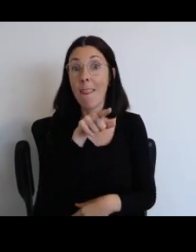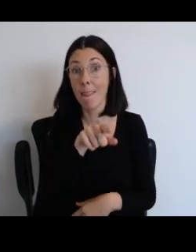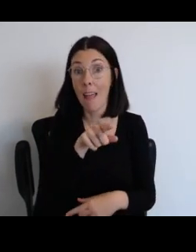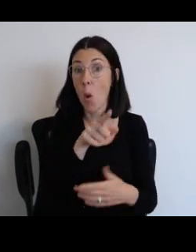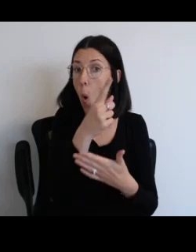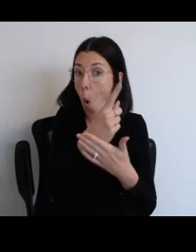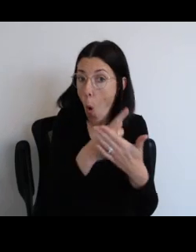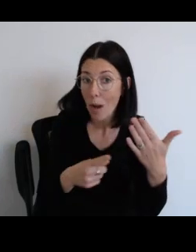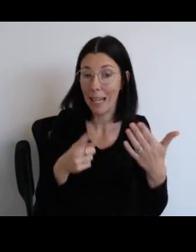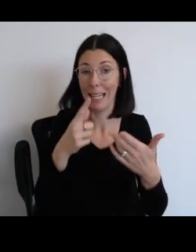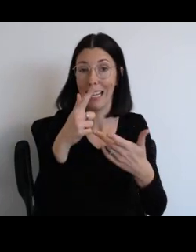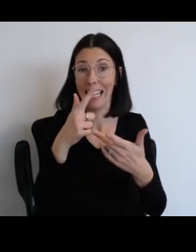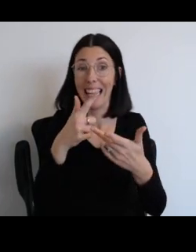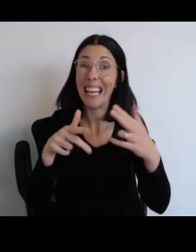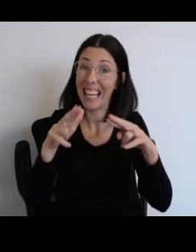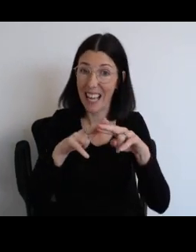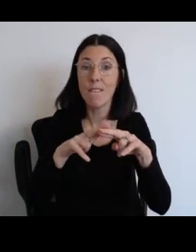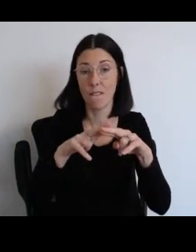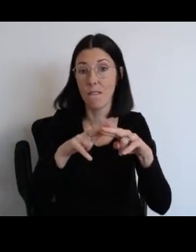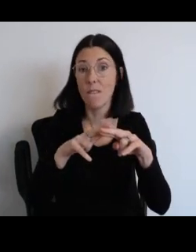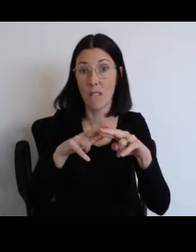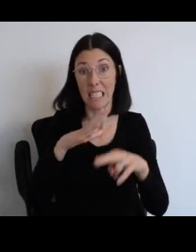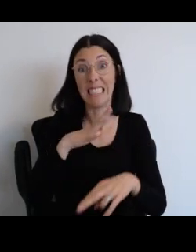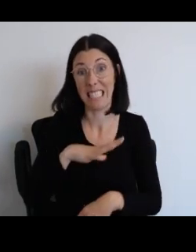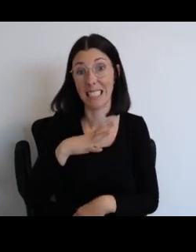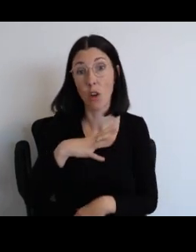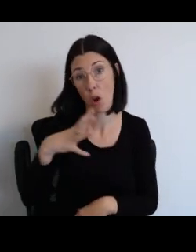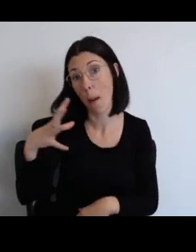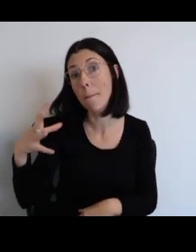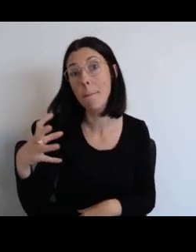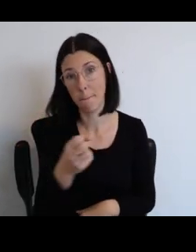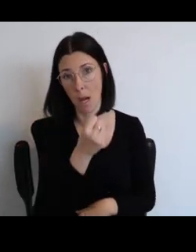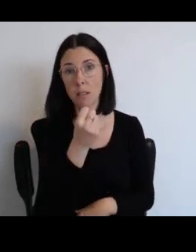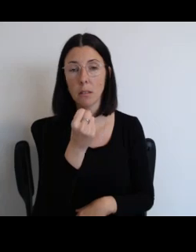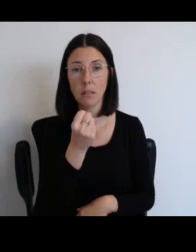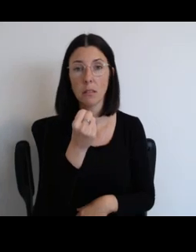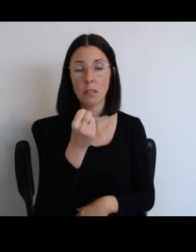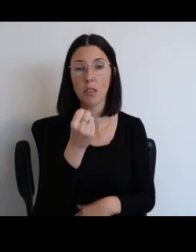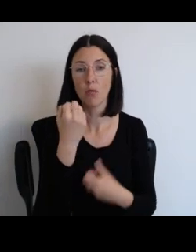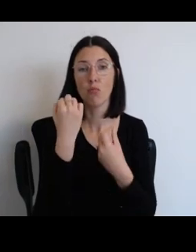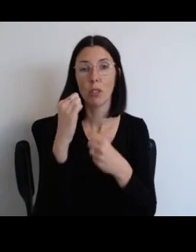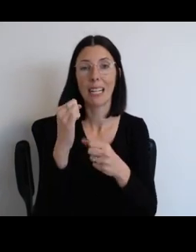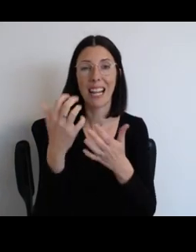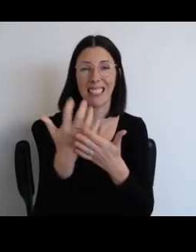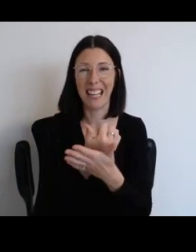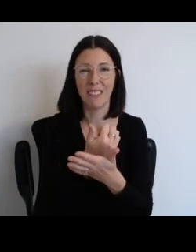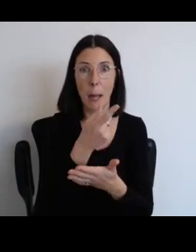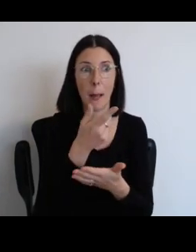to protect the safety of child so it's not an open-ended excuse it's only for the purposes of